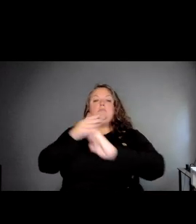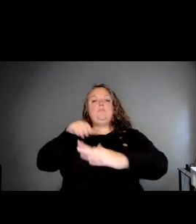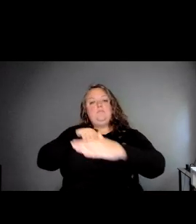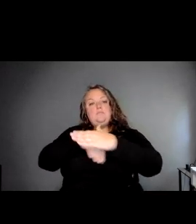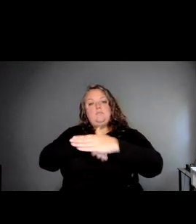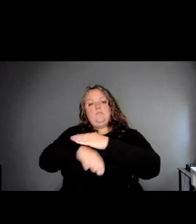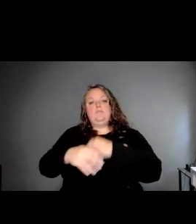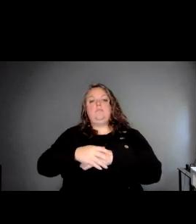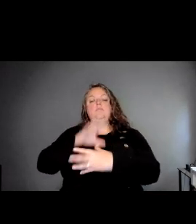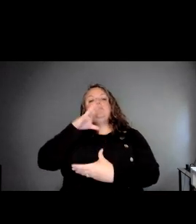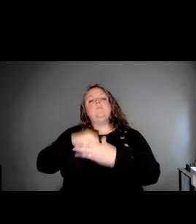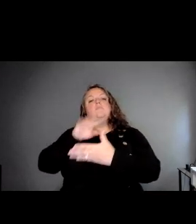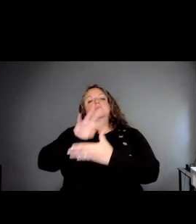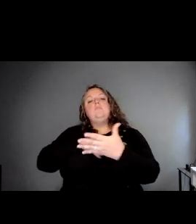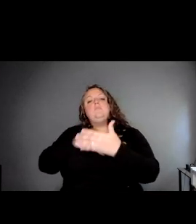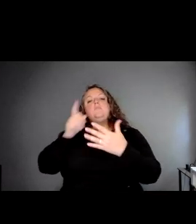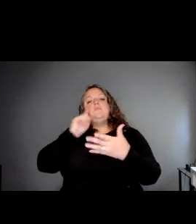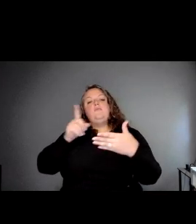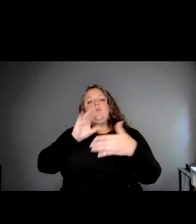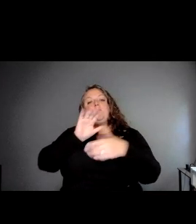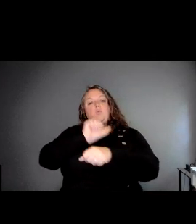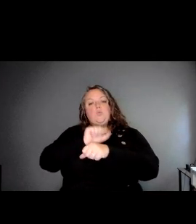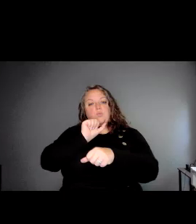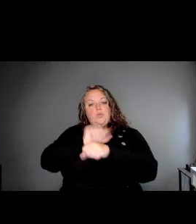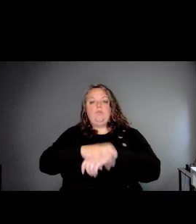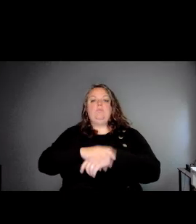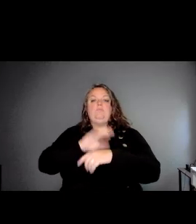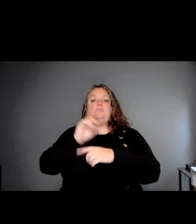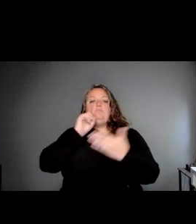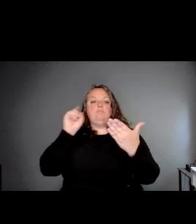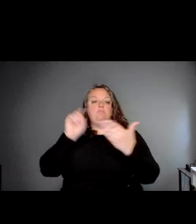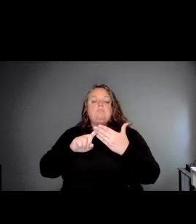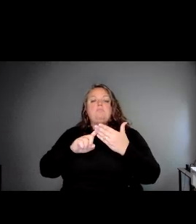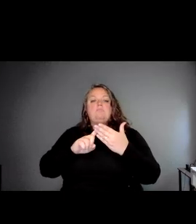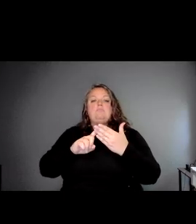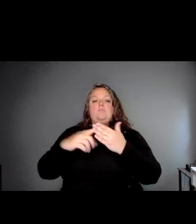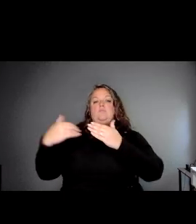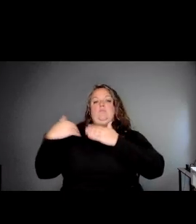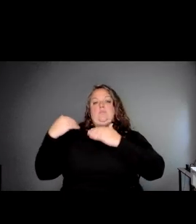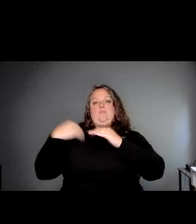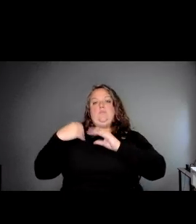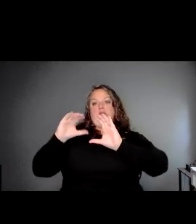schedule for completing the work, identifying the official responsible for implementing the plan,